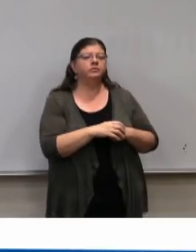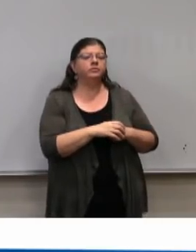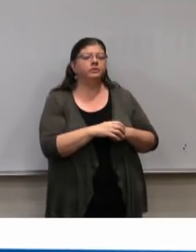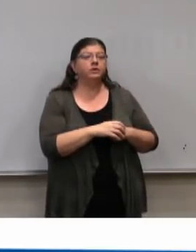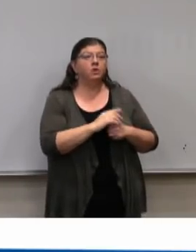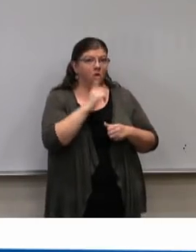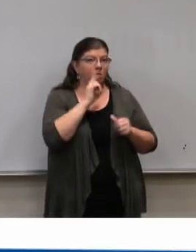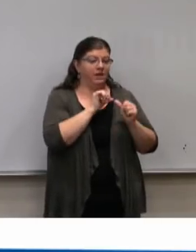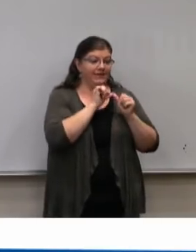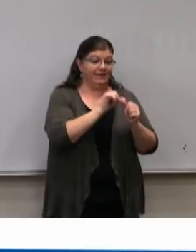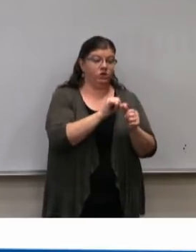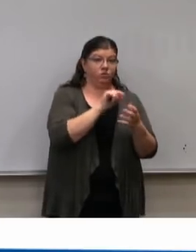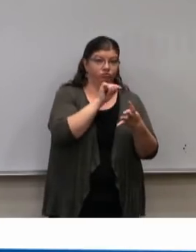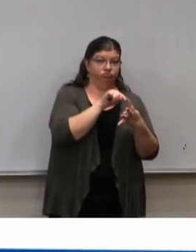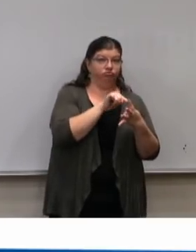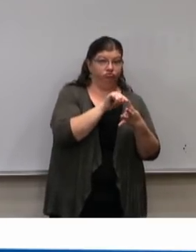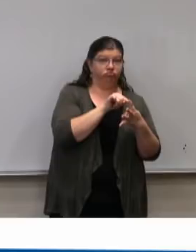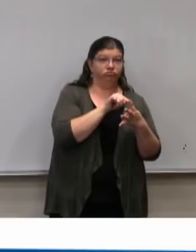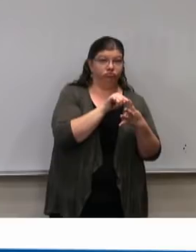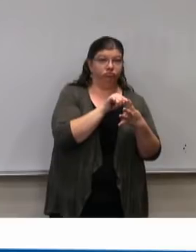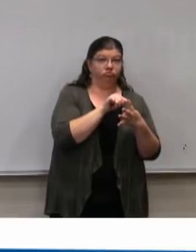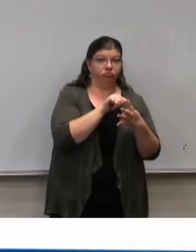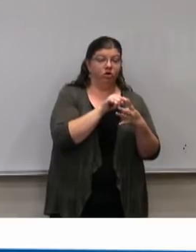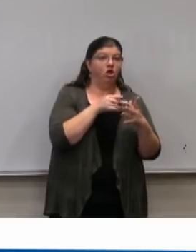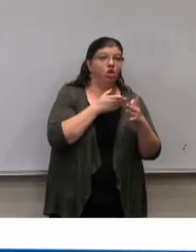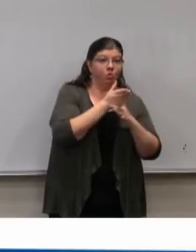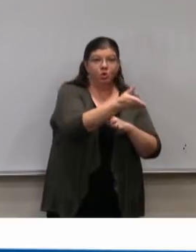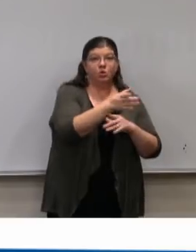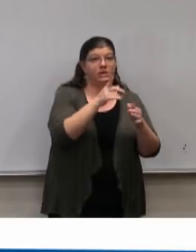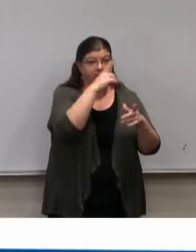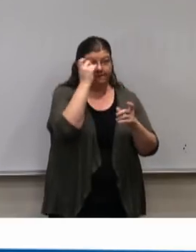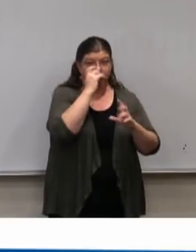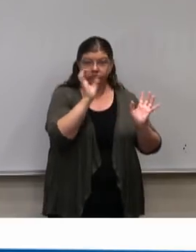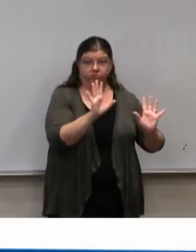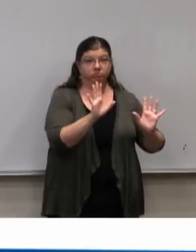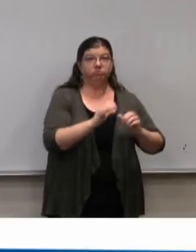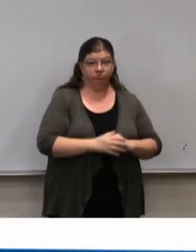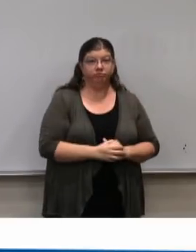to continue that way through the summer.